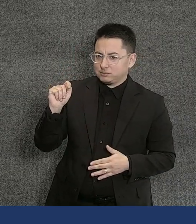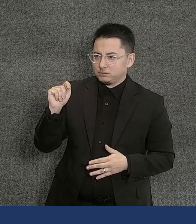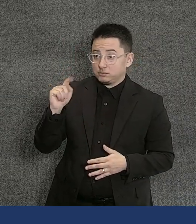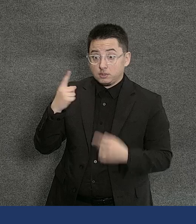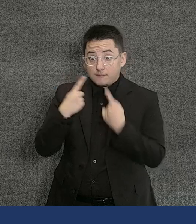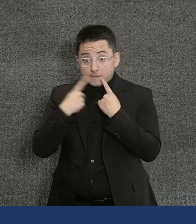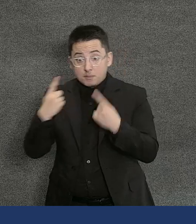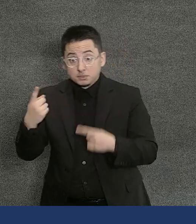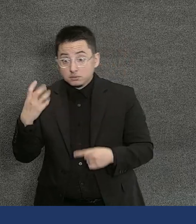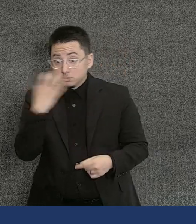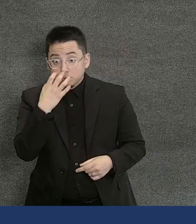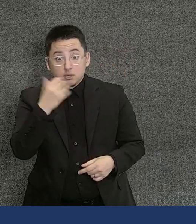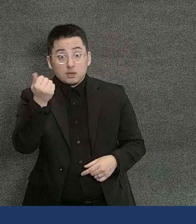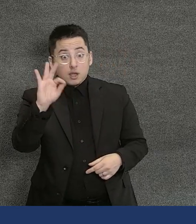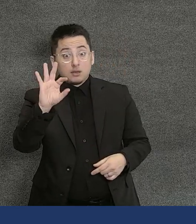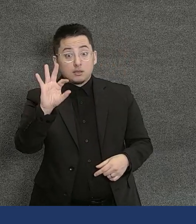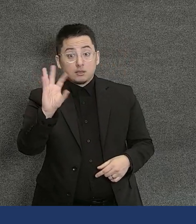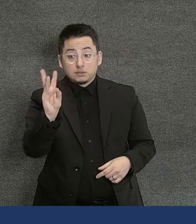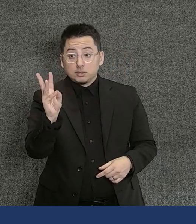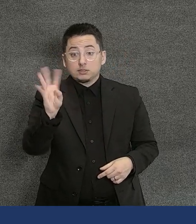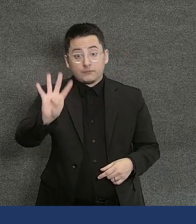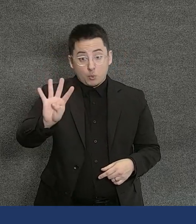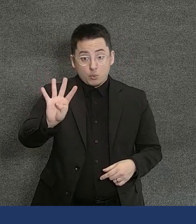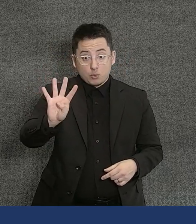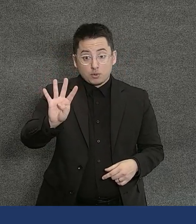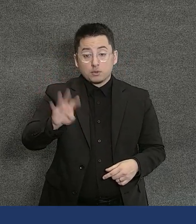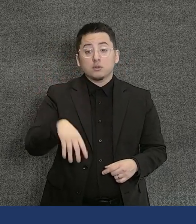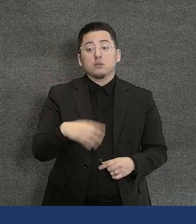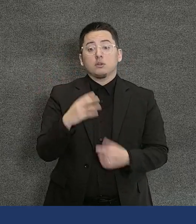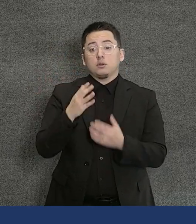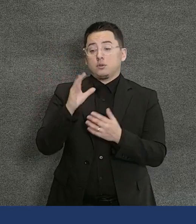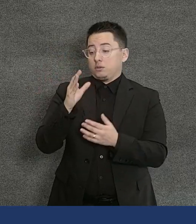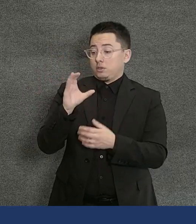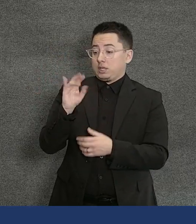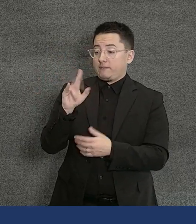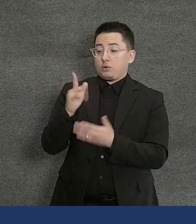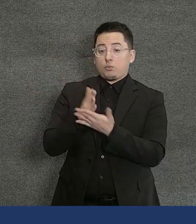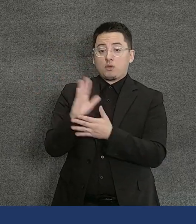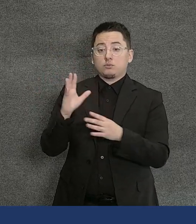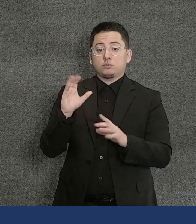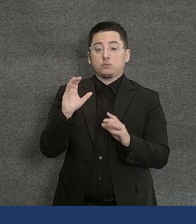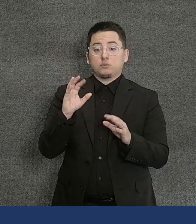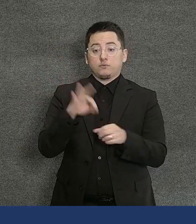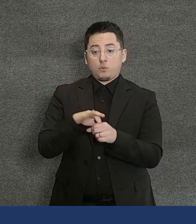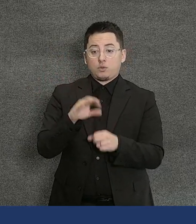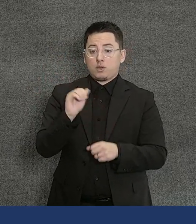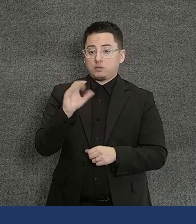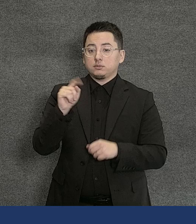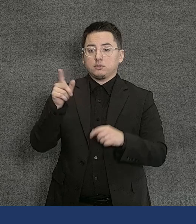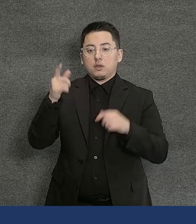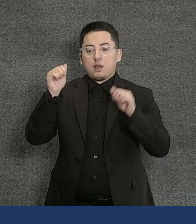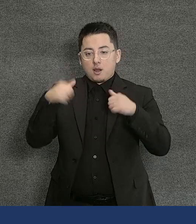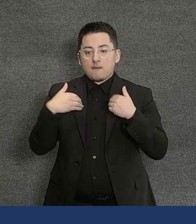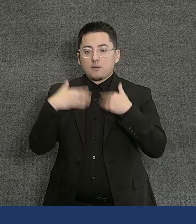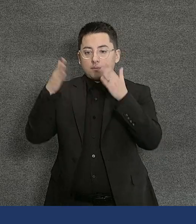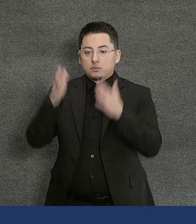and still says that, "A voter can have the person of his or her choice help them in the polling place."